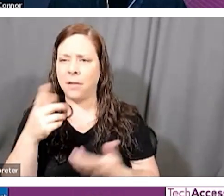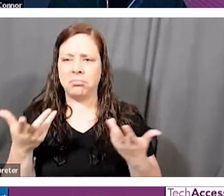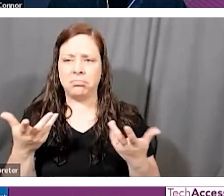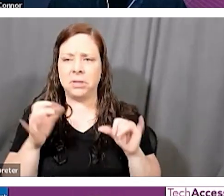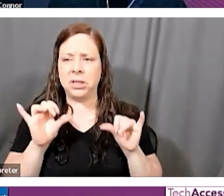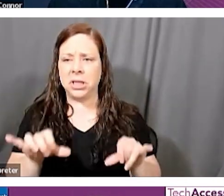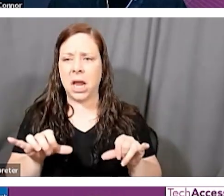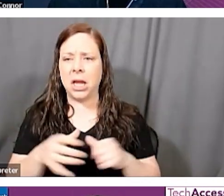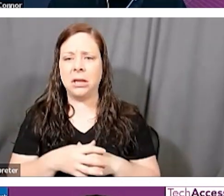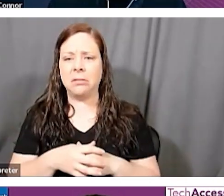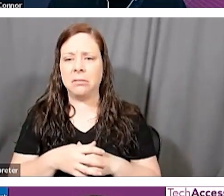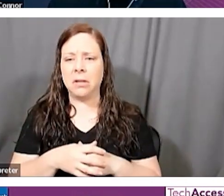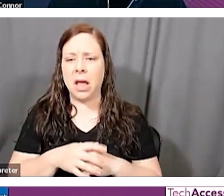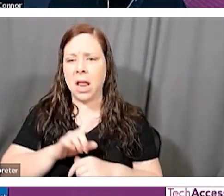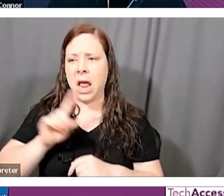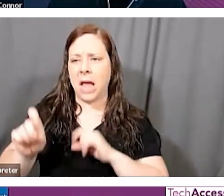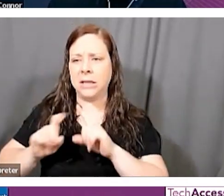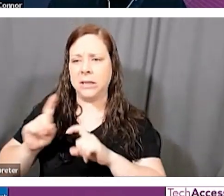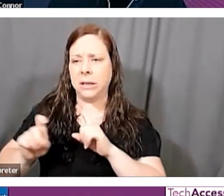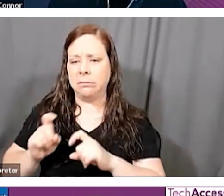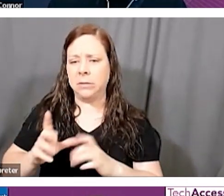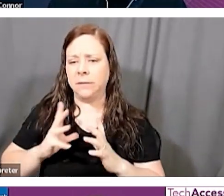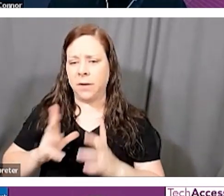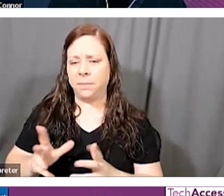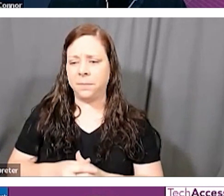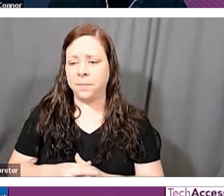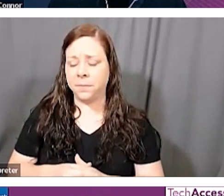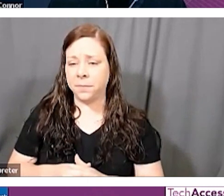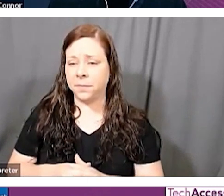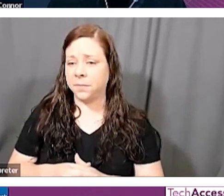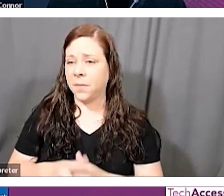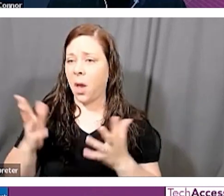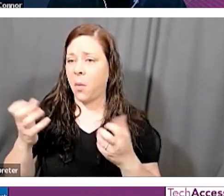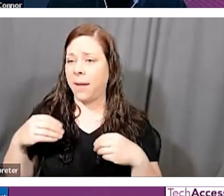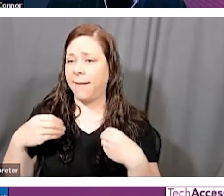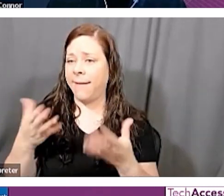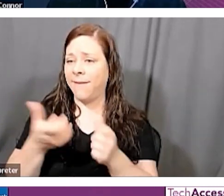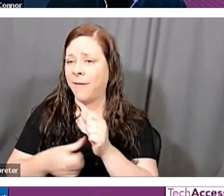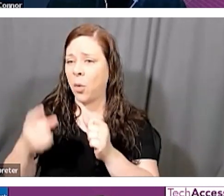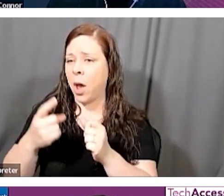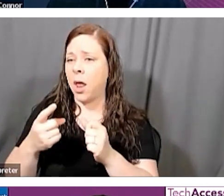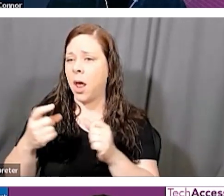and still ask them to you. - Perfect. But you just wanna give everybody the opportunity to go take that break if they need it.